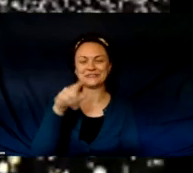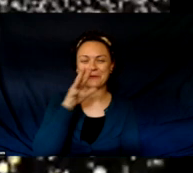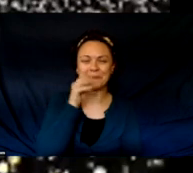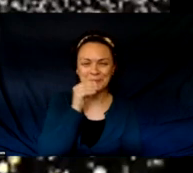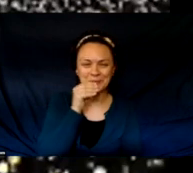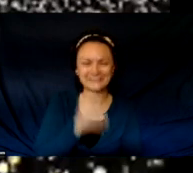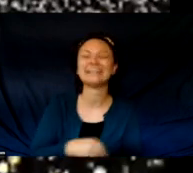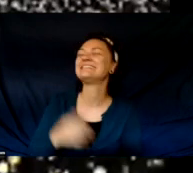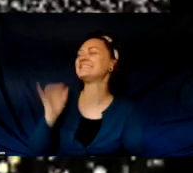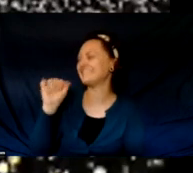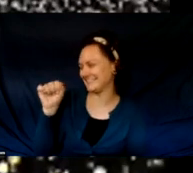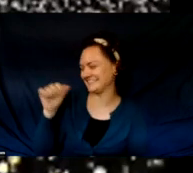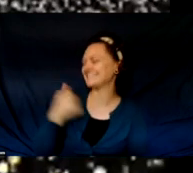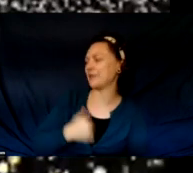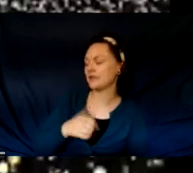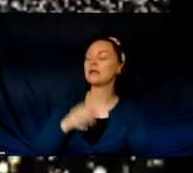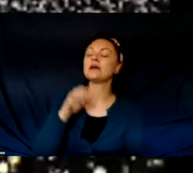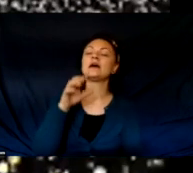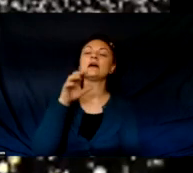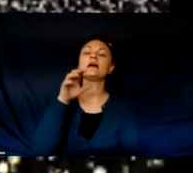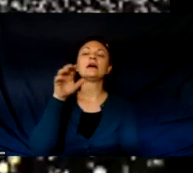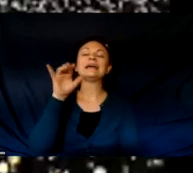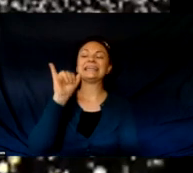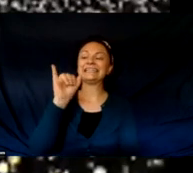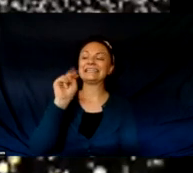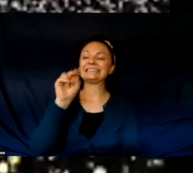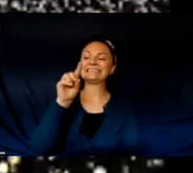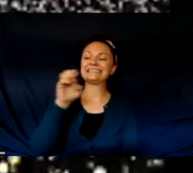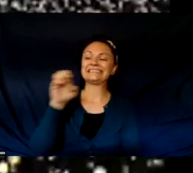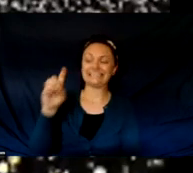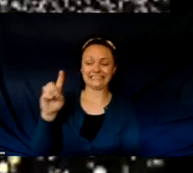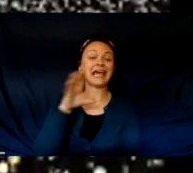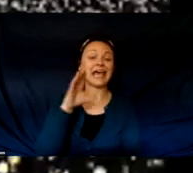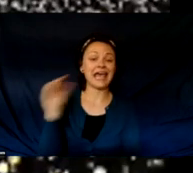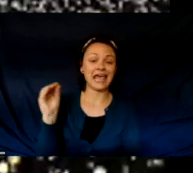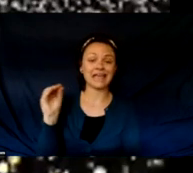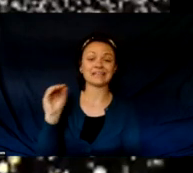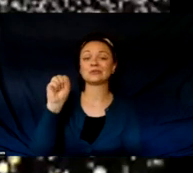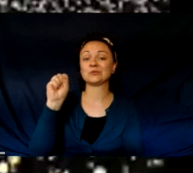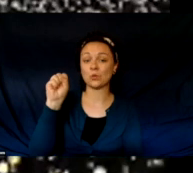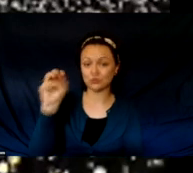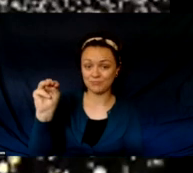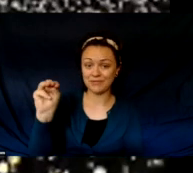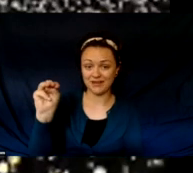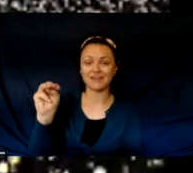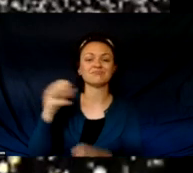And social media are powerful tools. Now, more than ever, disability groups